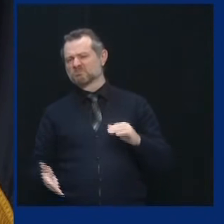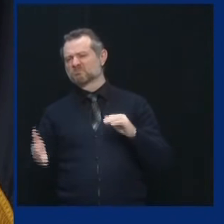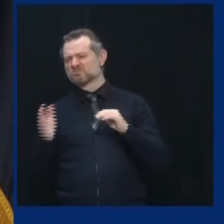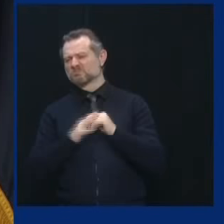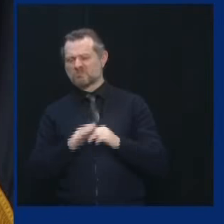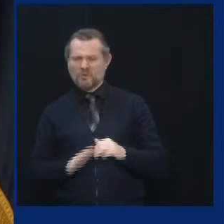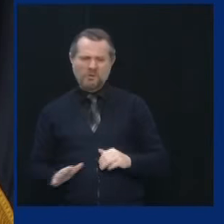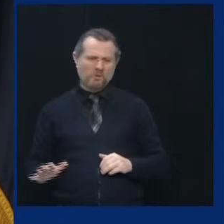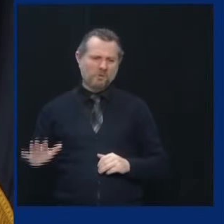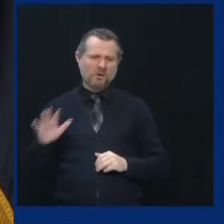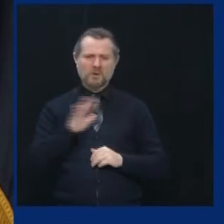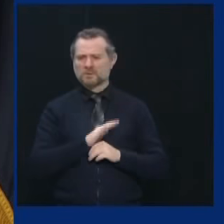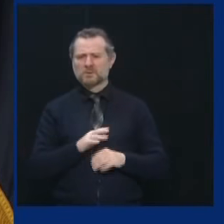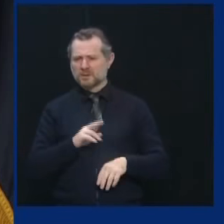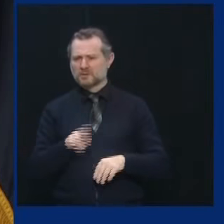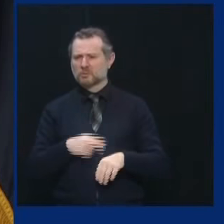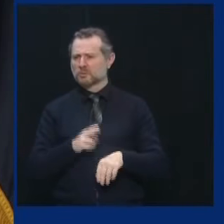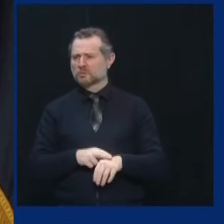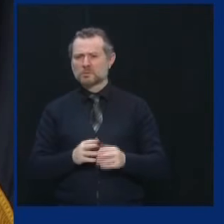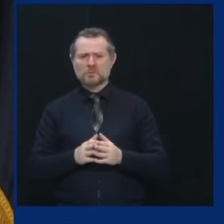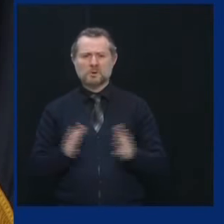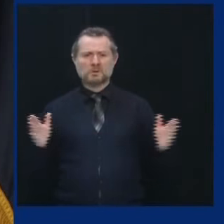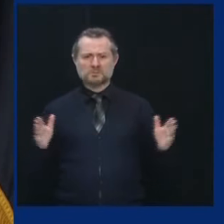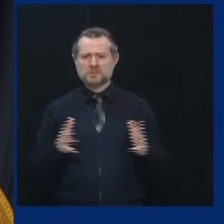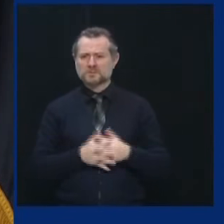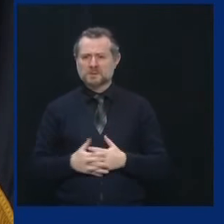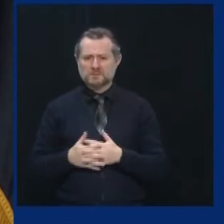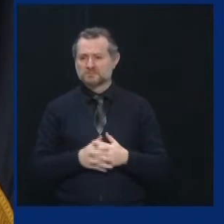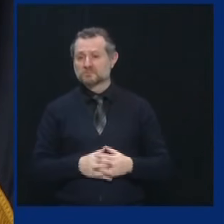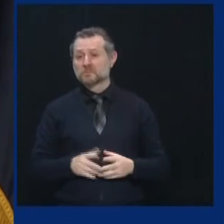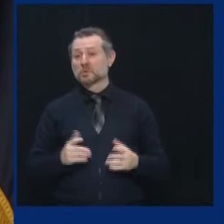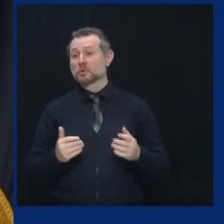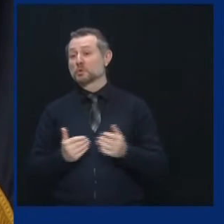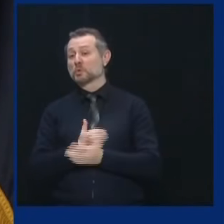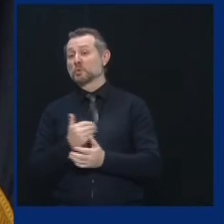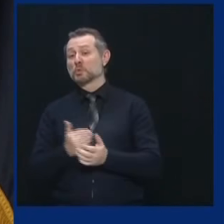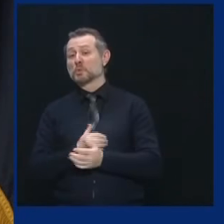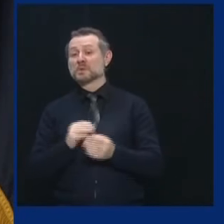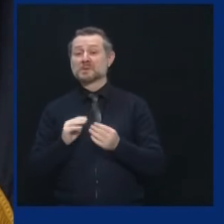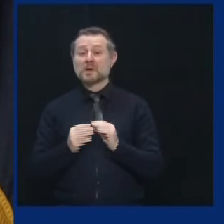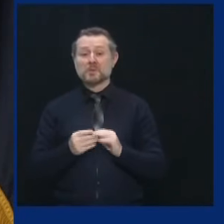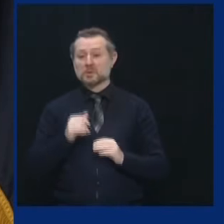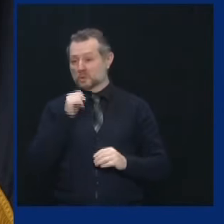COMES FROM MARSHA KRAMER AT WCBS.